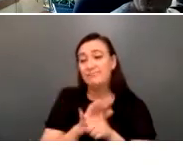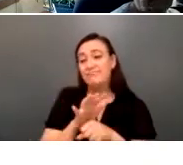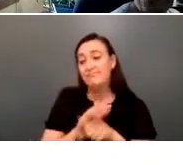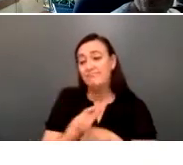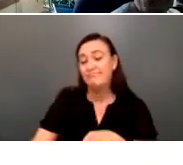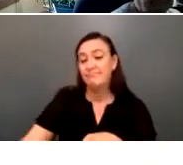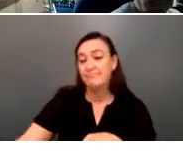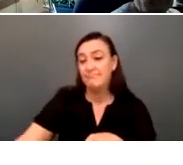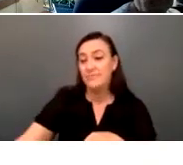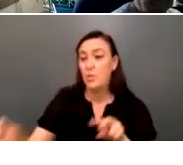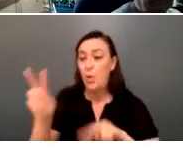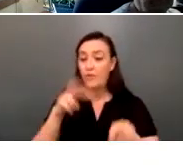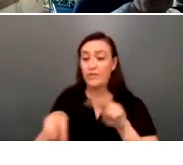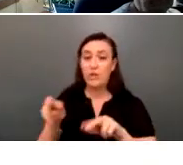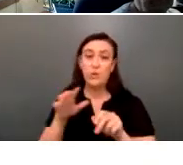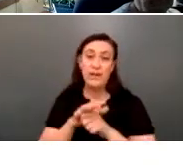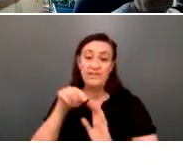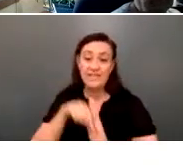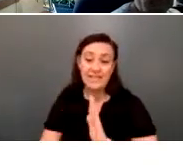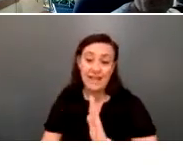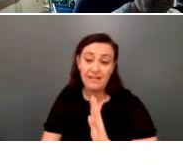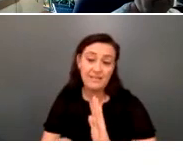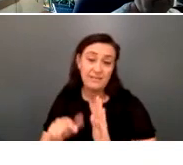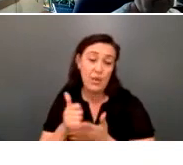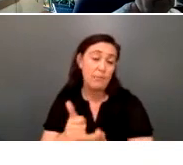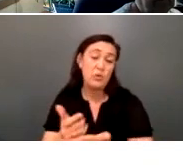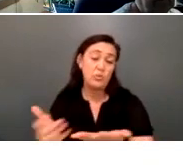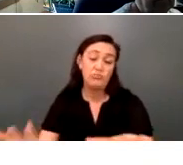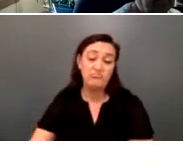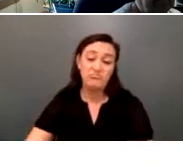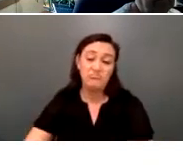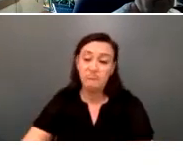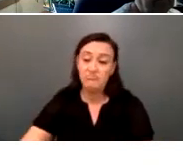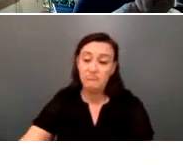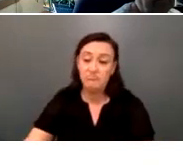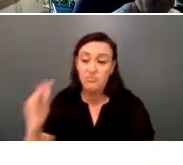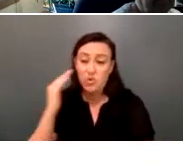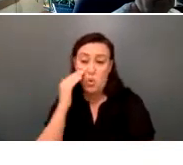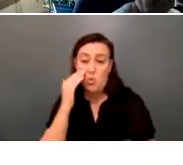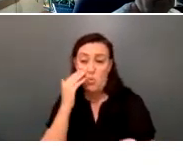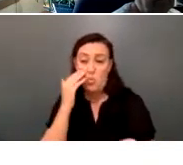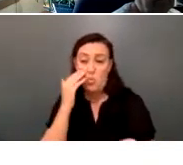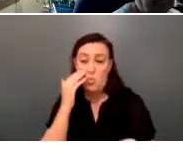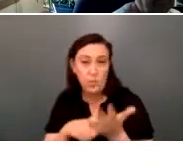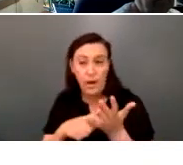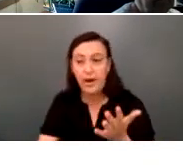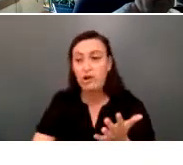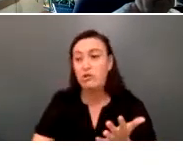level overview with enough details and information to help you. You know no, no, no. What the requirements are now.